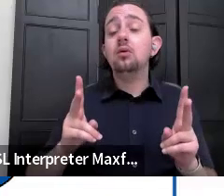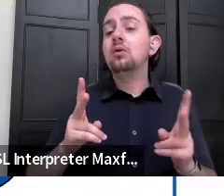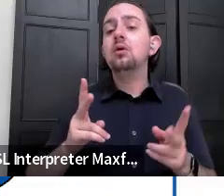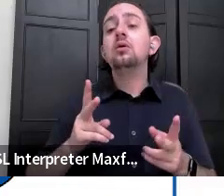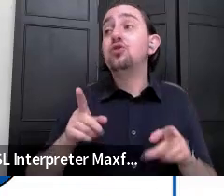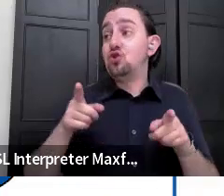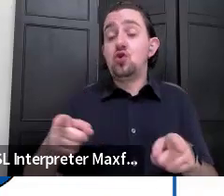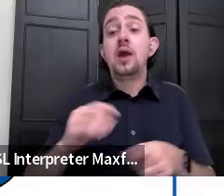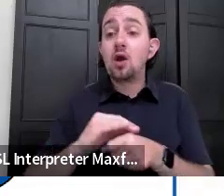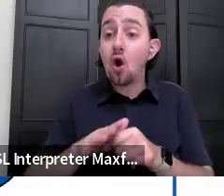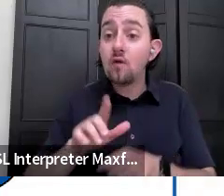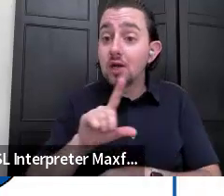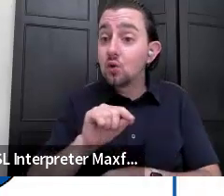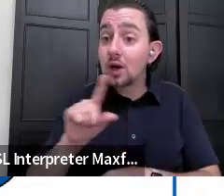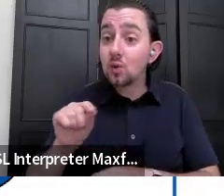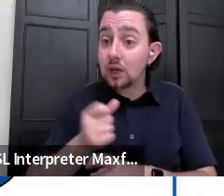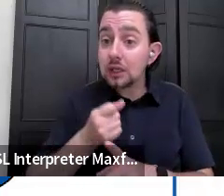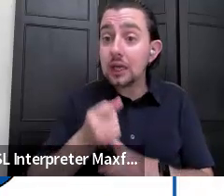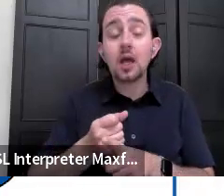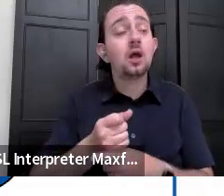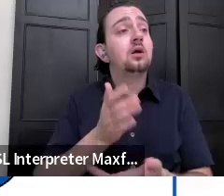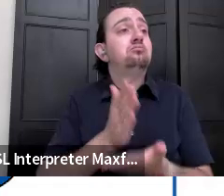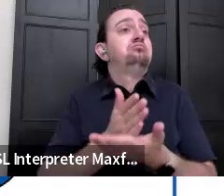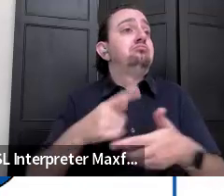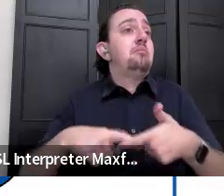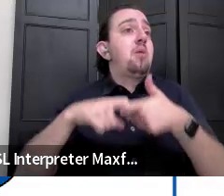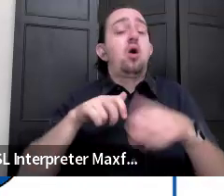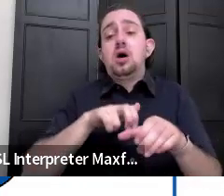and haven't re-entered the workforce. But for people with disabilities, it's a